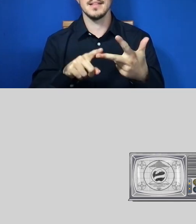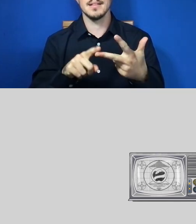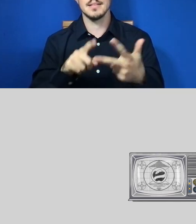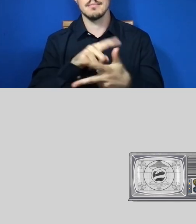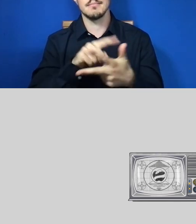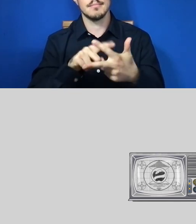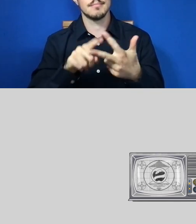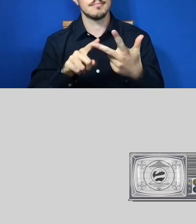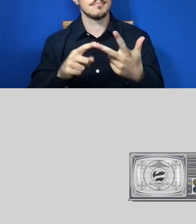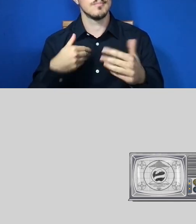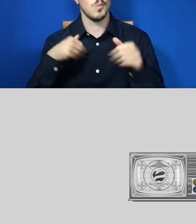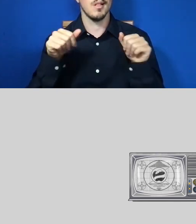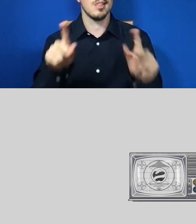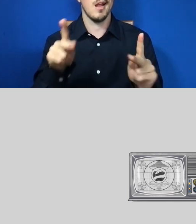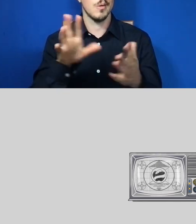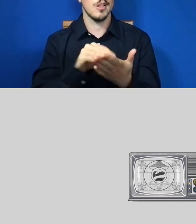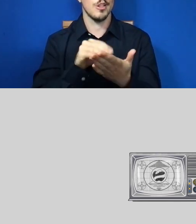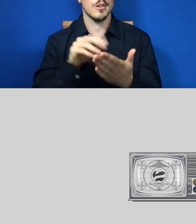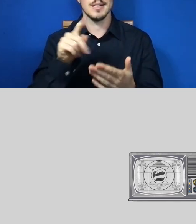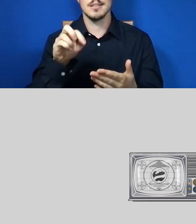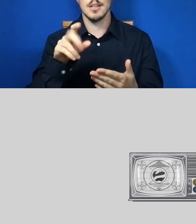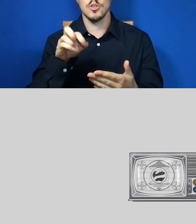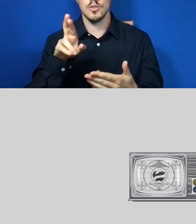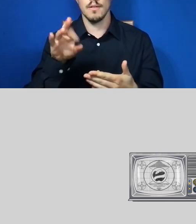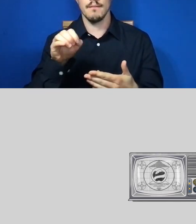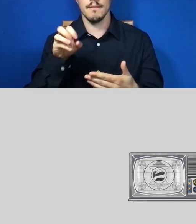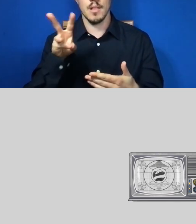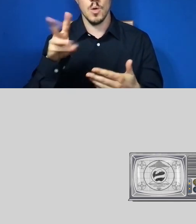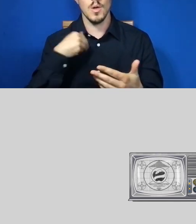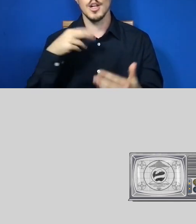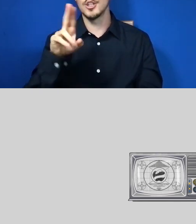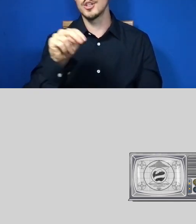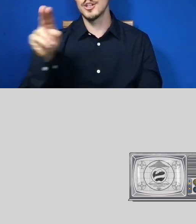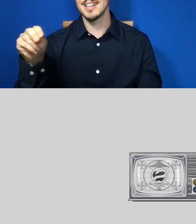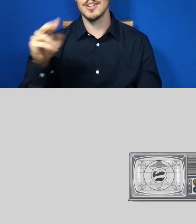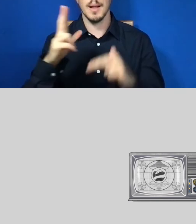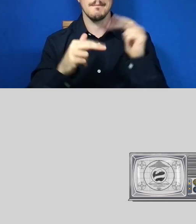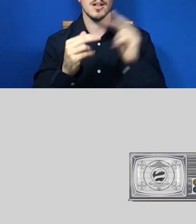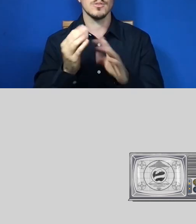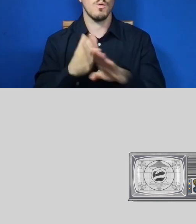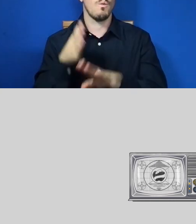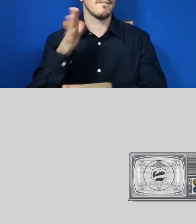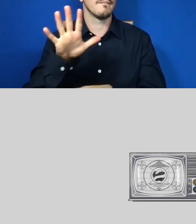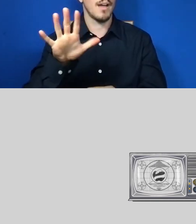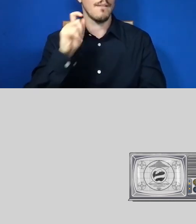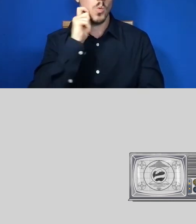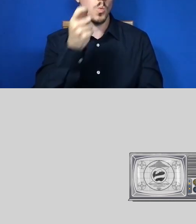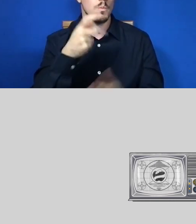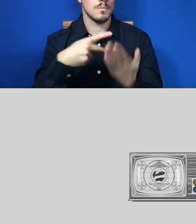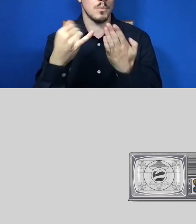This track will allow you to learn TensorFlow, neural networks, and also build over five cool projects,